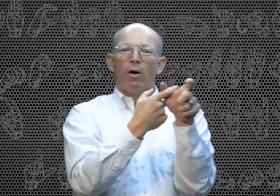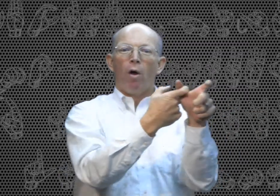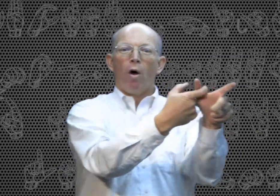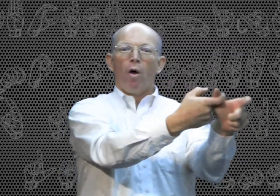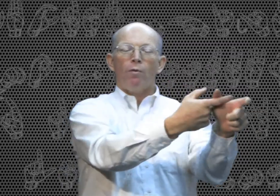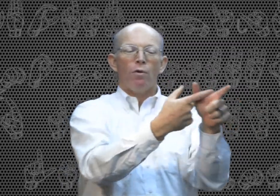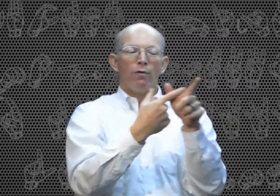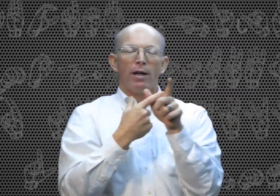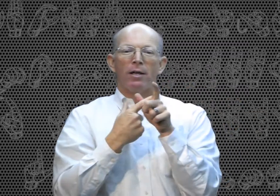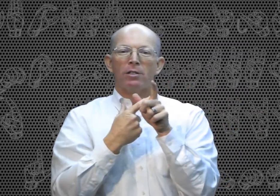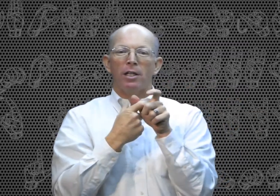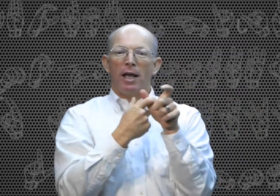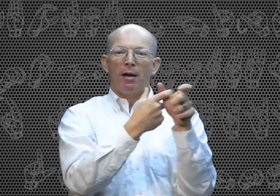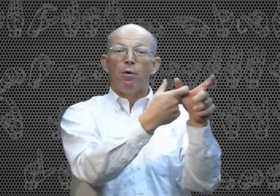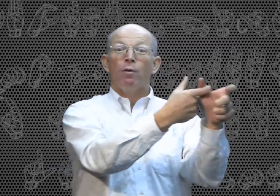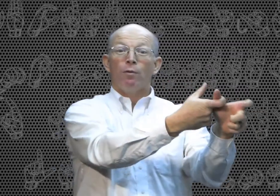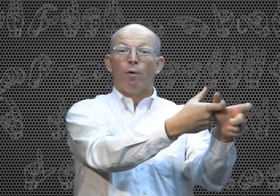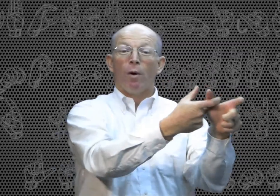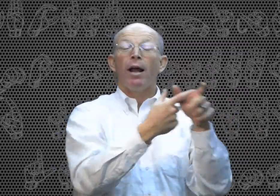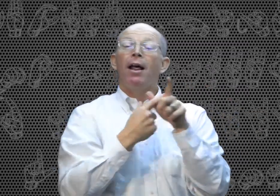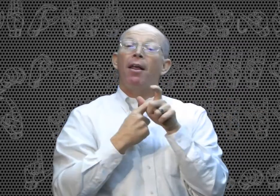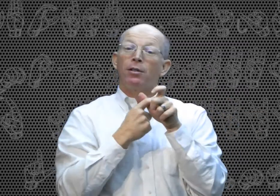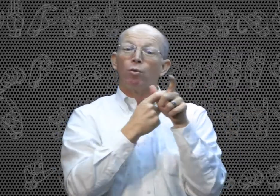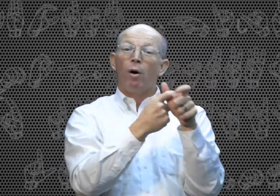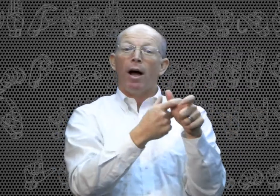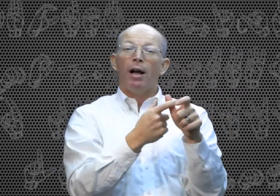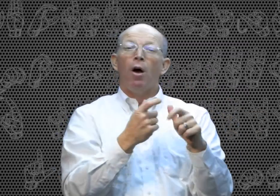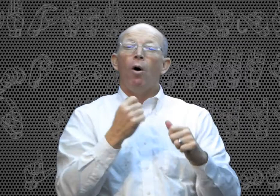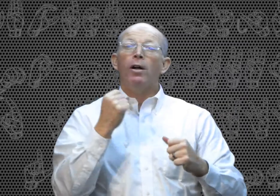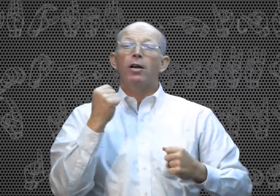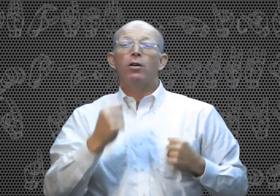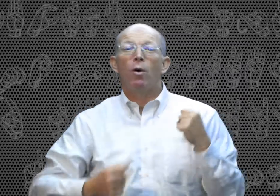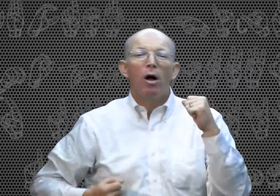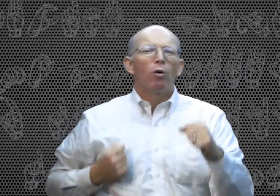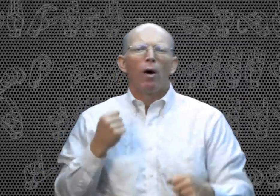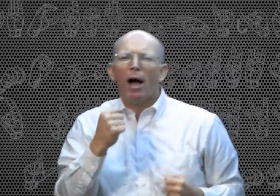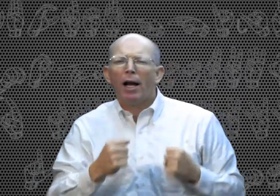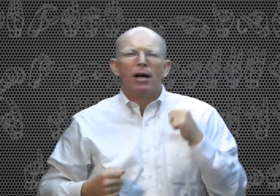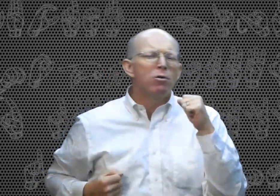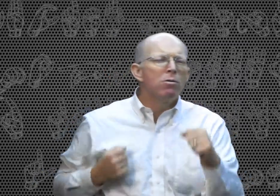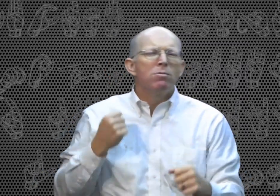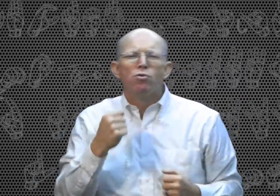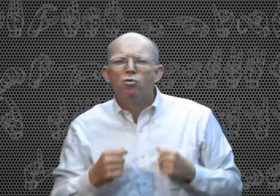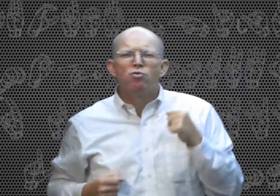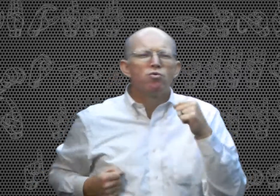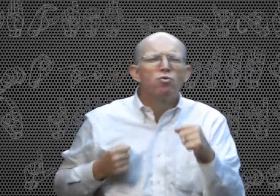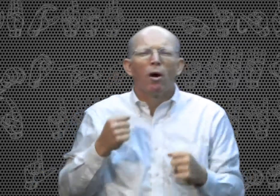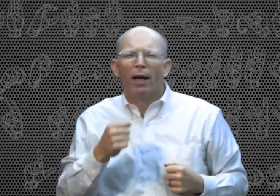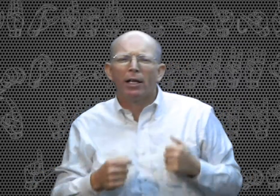Wiggle all four fingers and move them forward. RUN. Or you could do RUN.